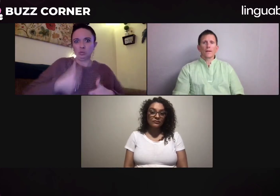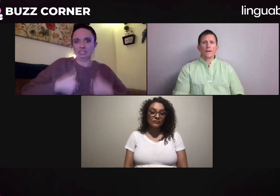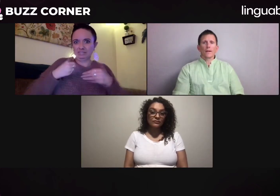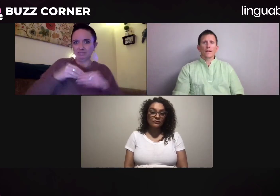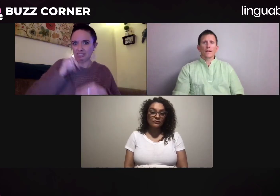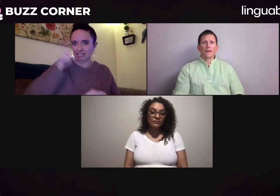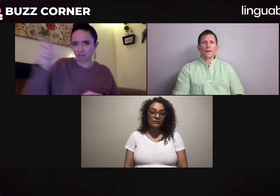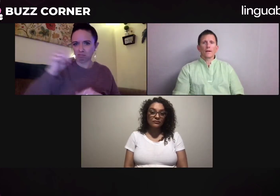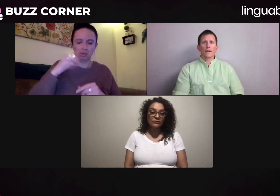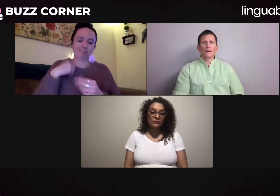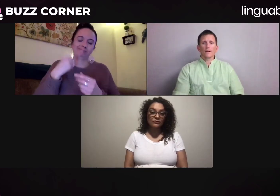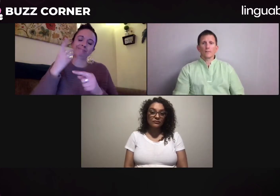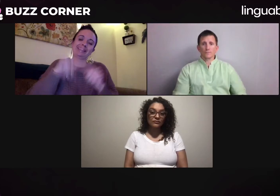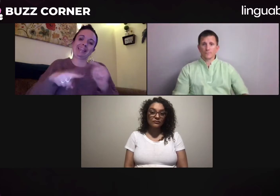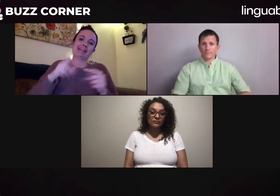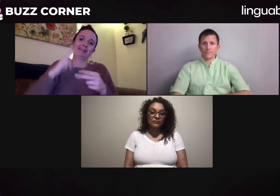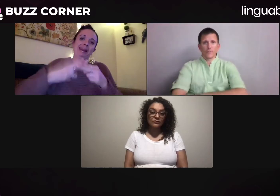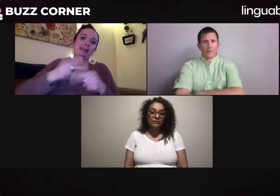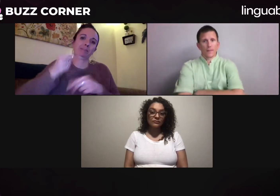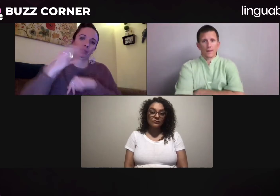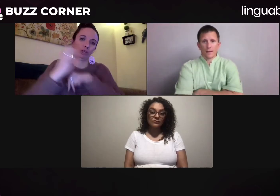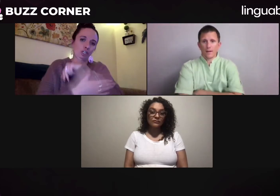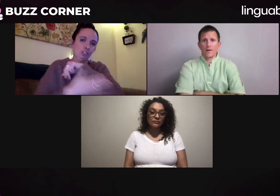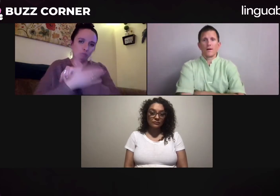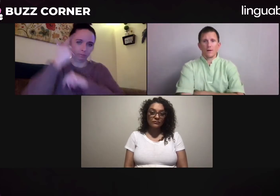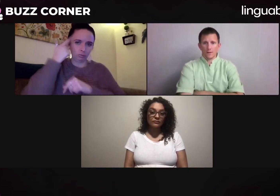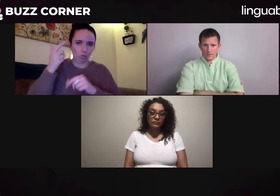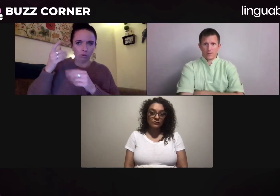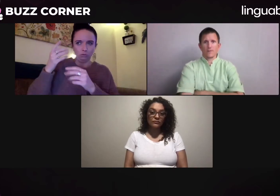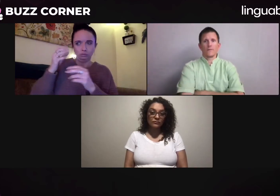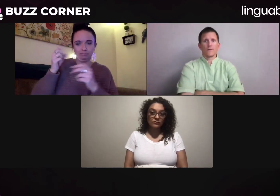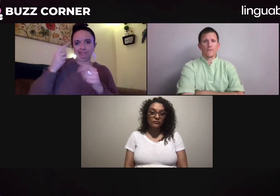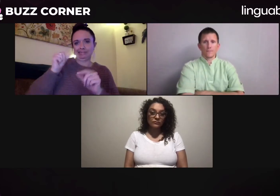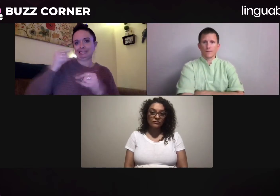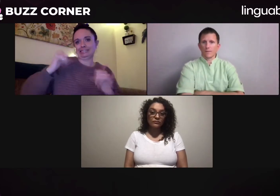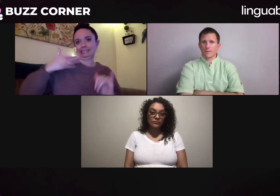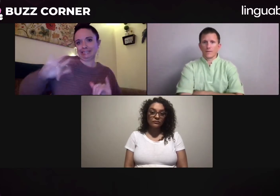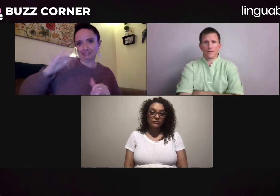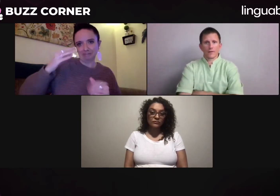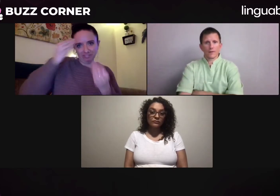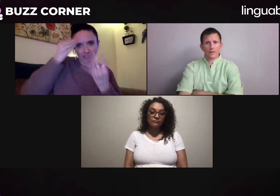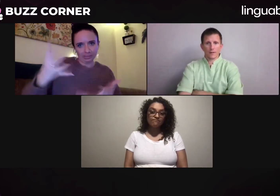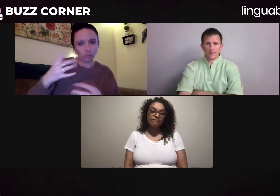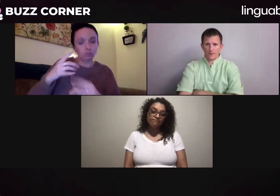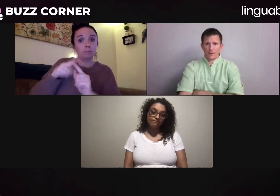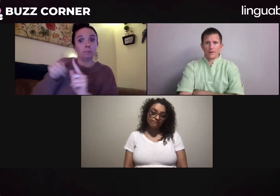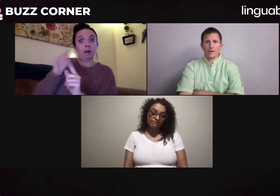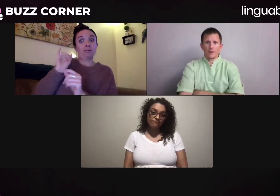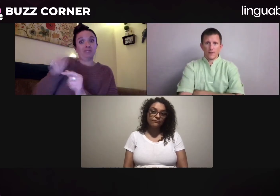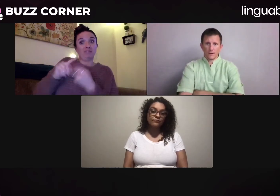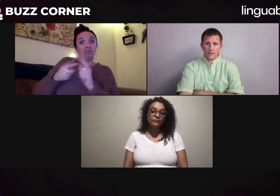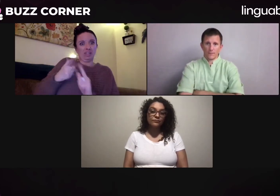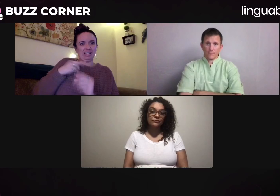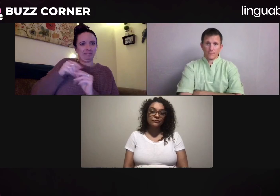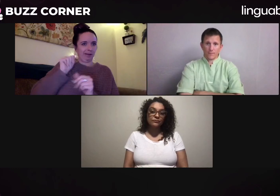that I'm not going to name that where this happened because it's sensitive information,